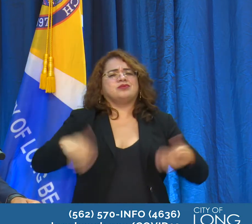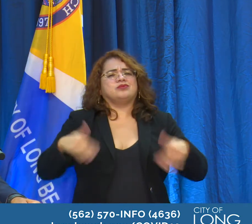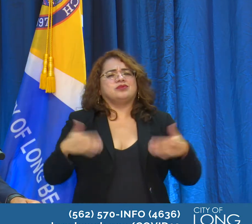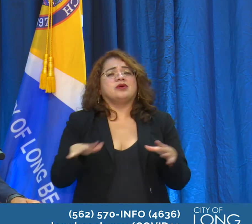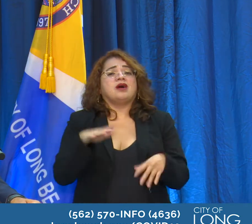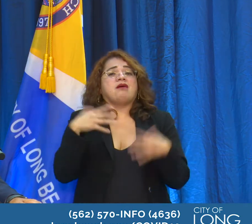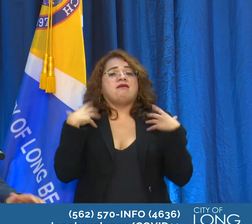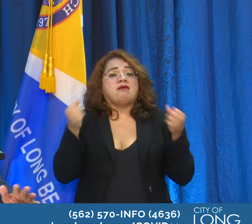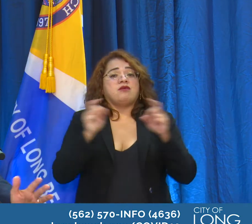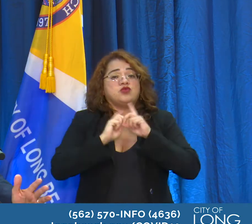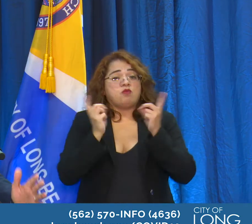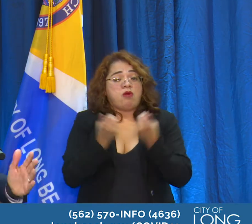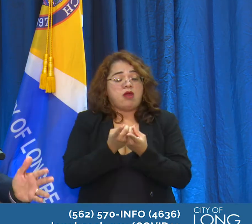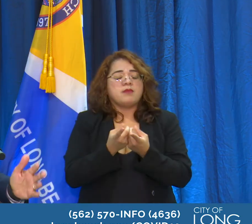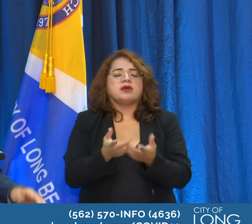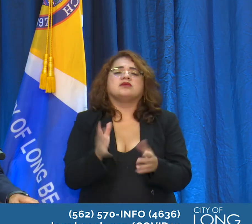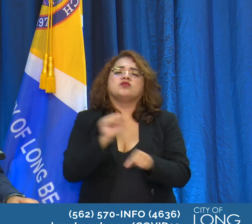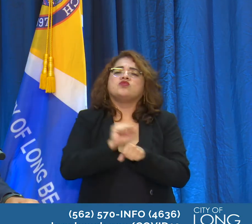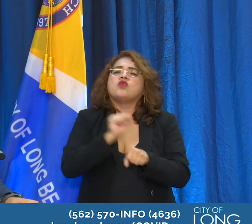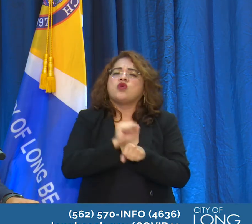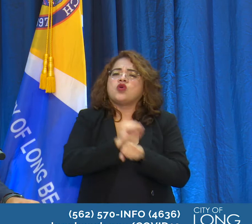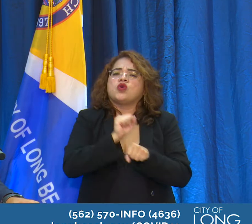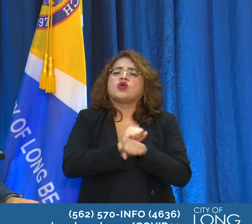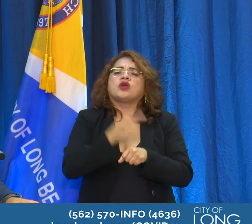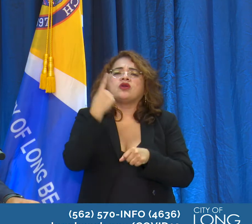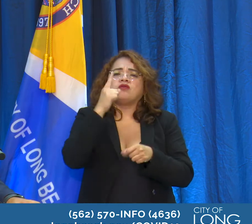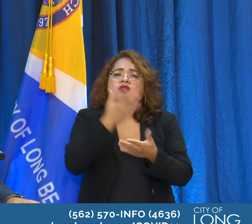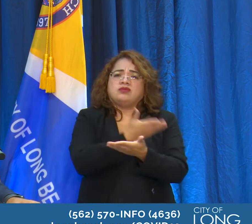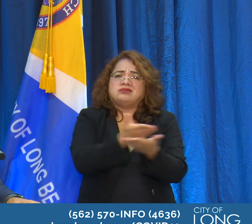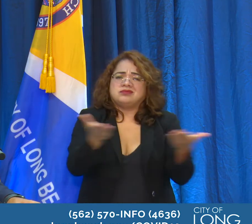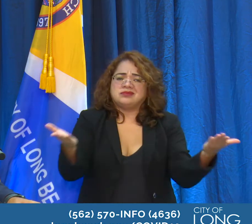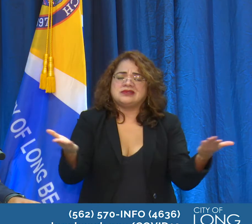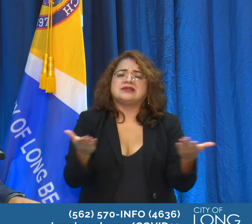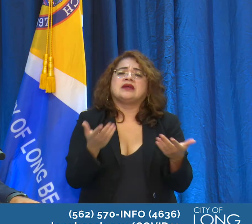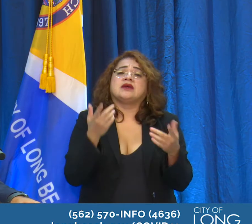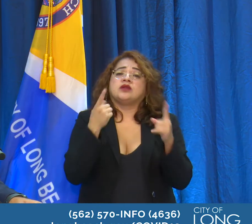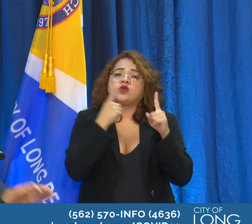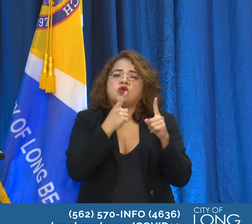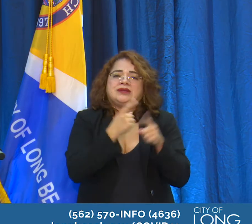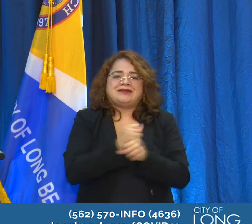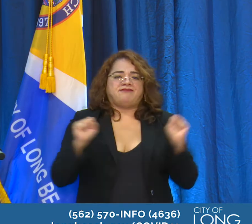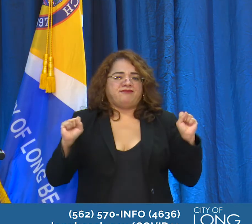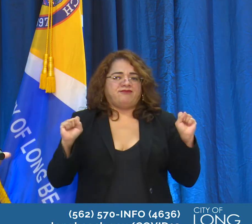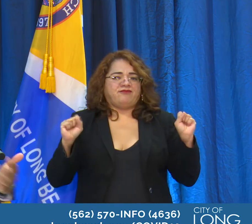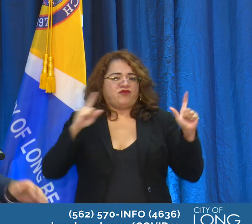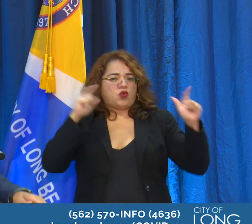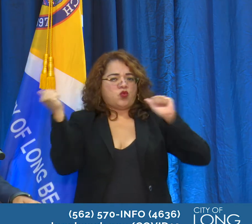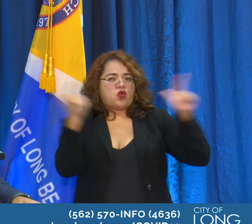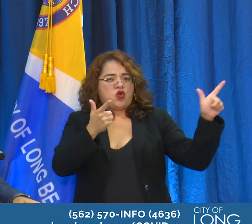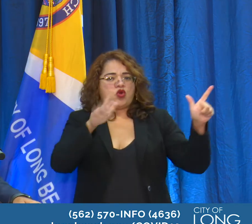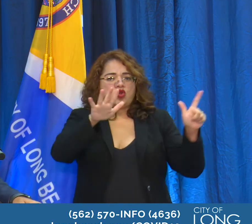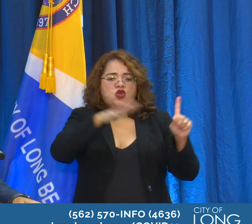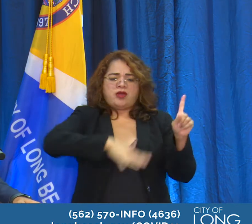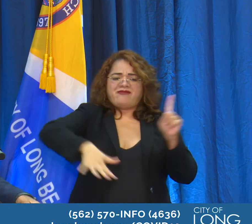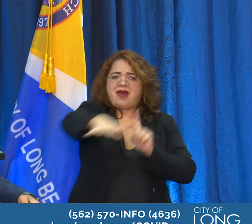is working, to ensure that all of you also can stay safe in your environment as you teach as well.